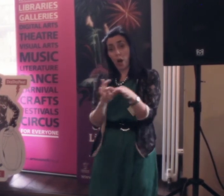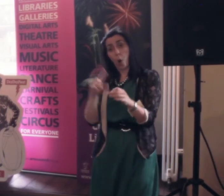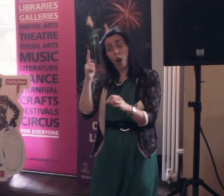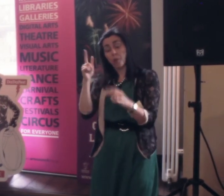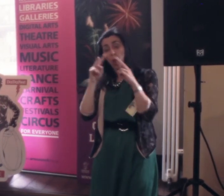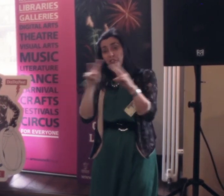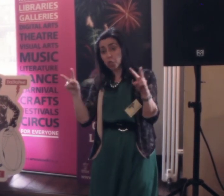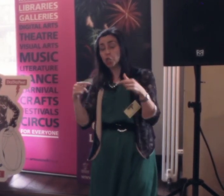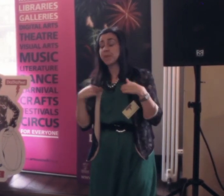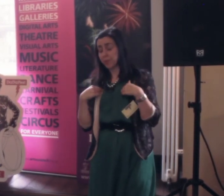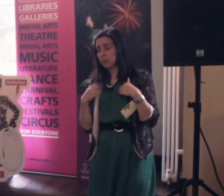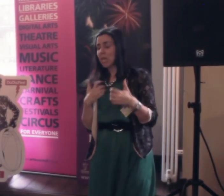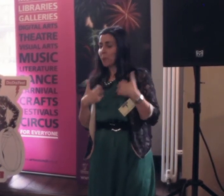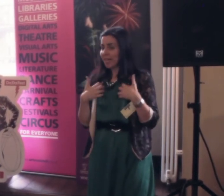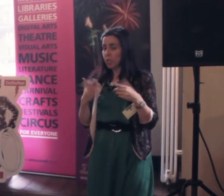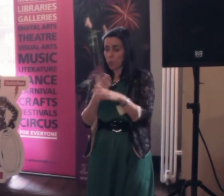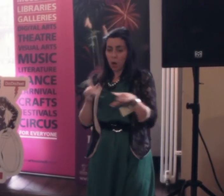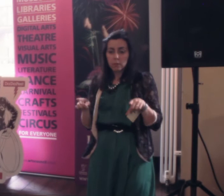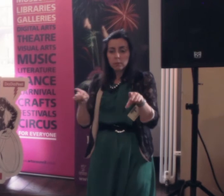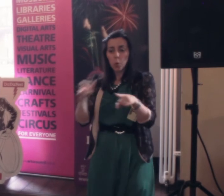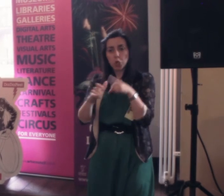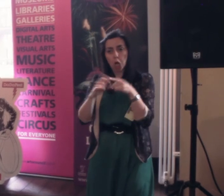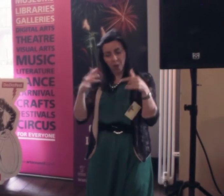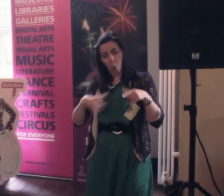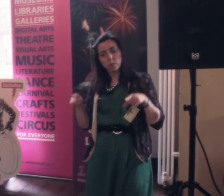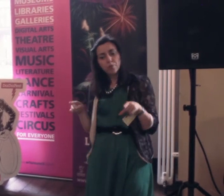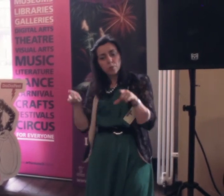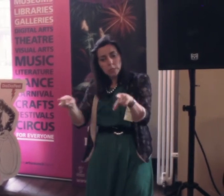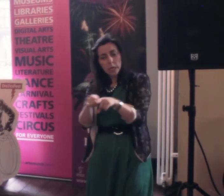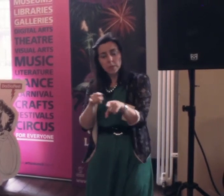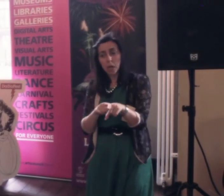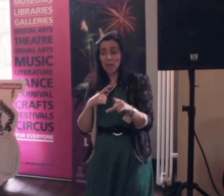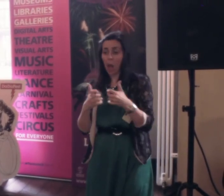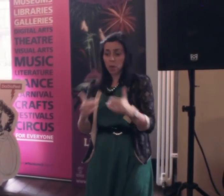so I’ll be very keen to work alongside DaDa to look how we can move that forward in the future